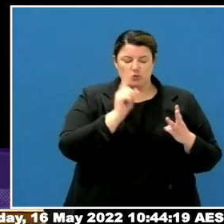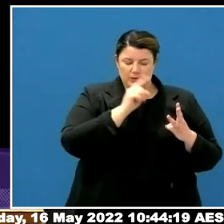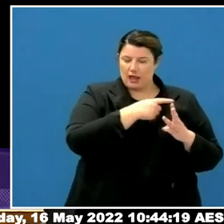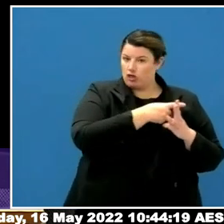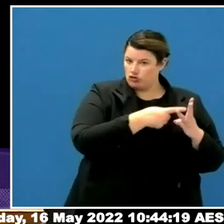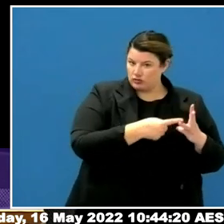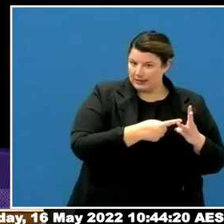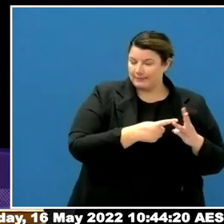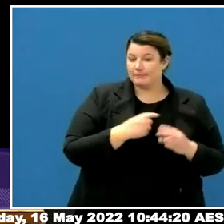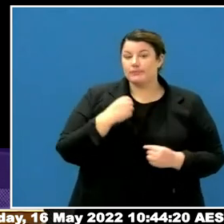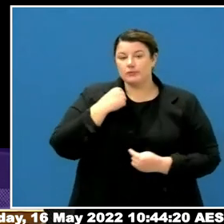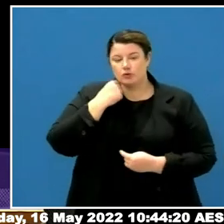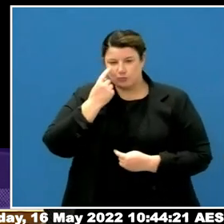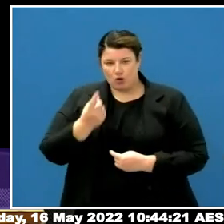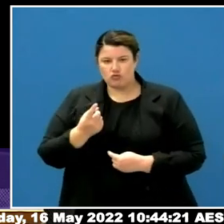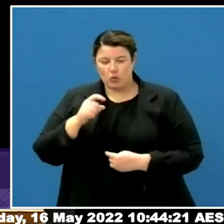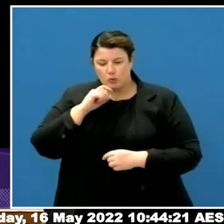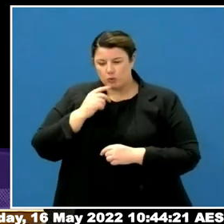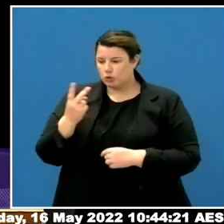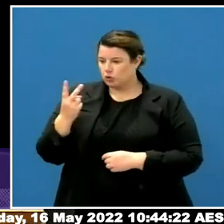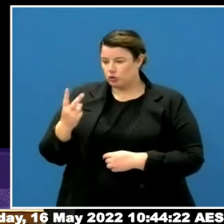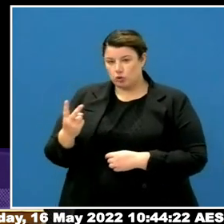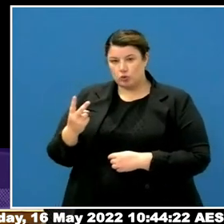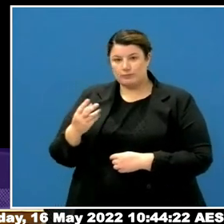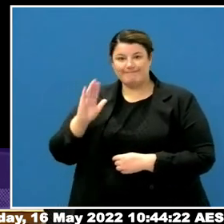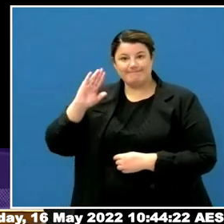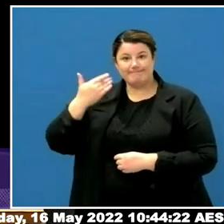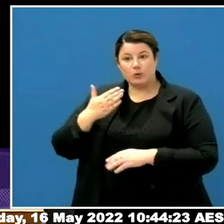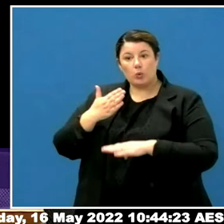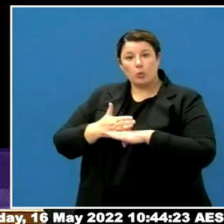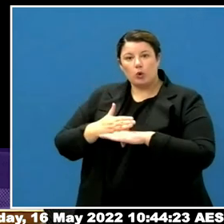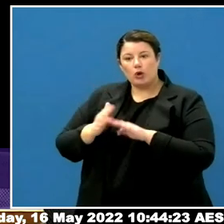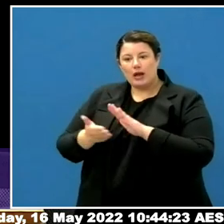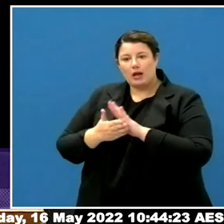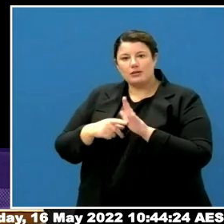of the themes raised in their evidence with two former workers that worked in the Mount